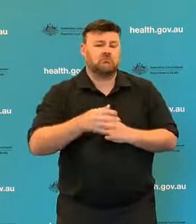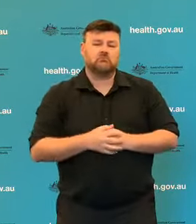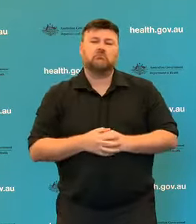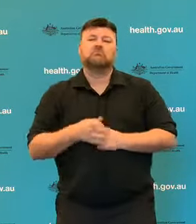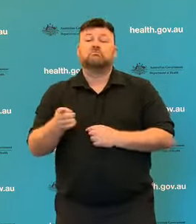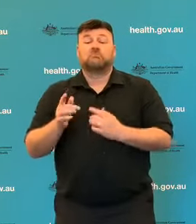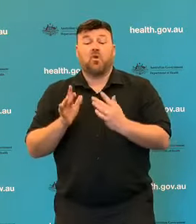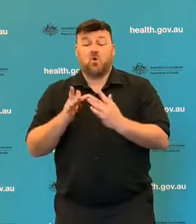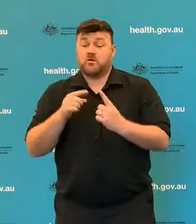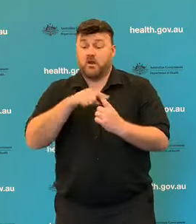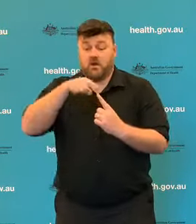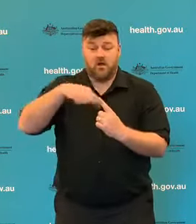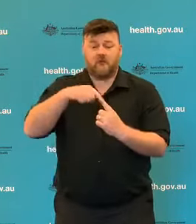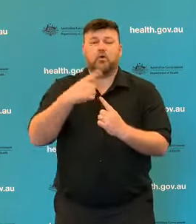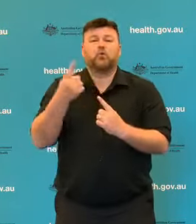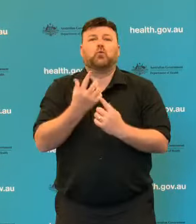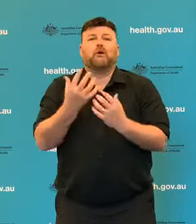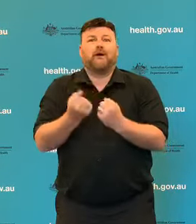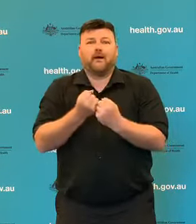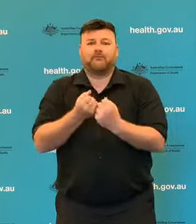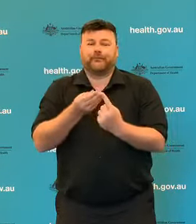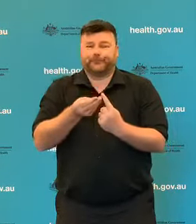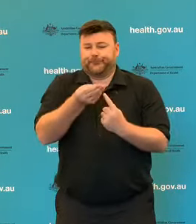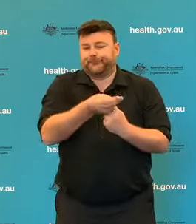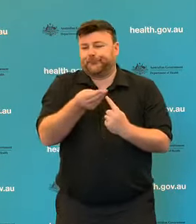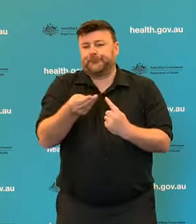confirmed cases. And there have been 76 new reported